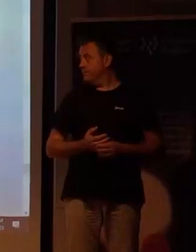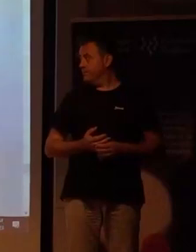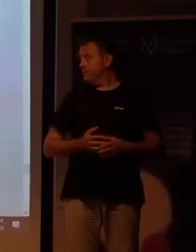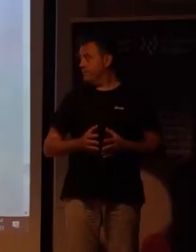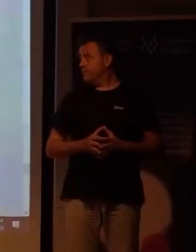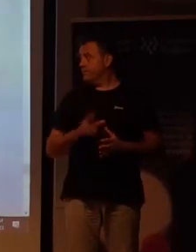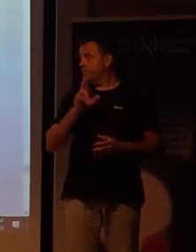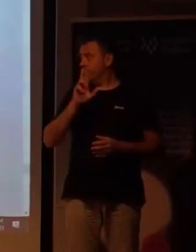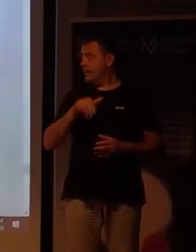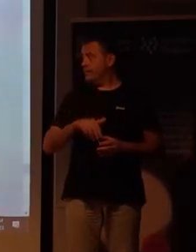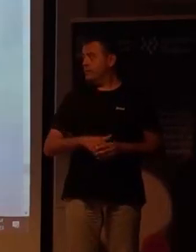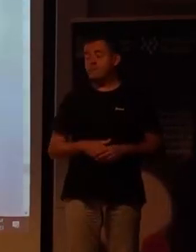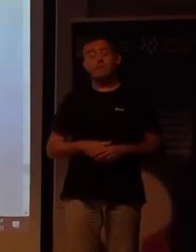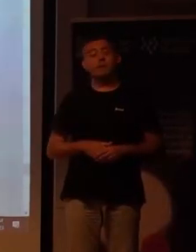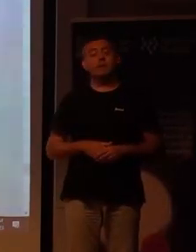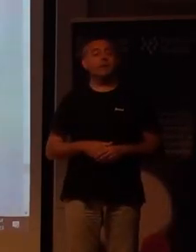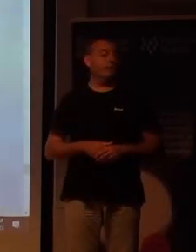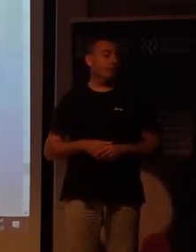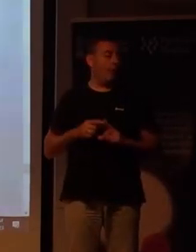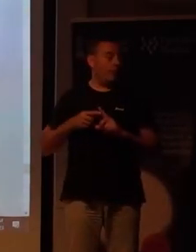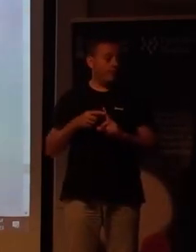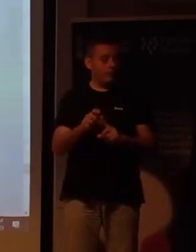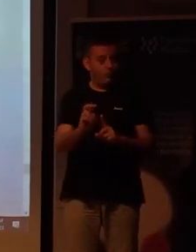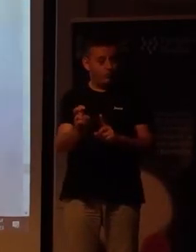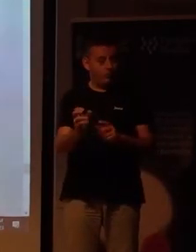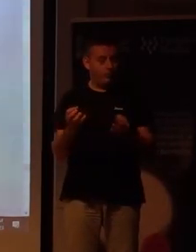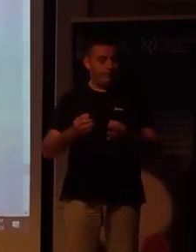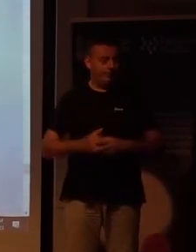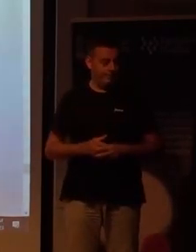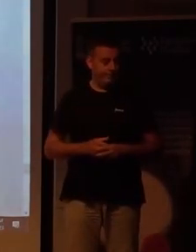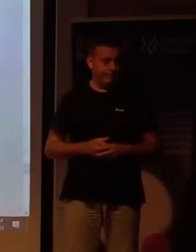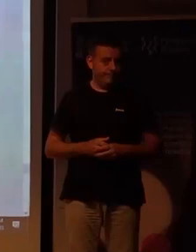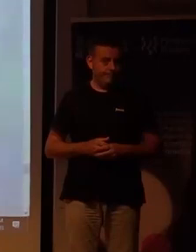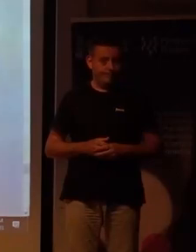Another objective of the project is to basically study the effects